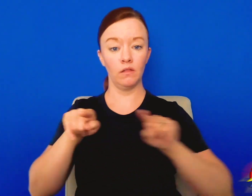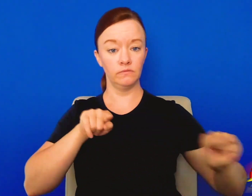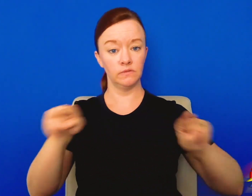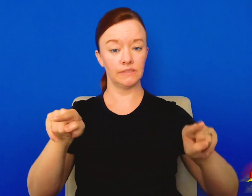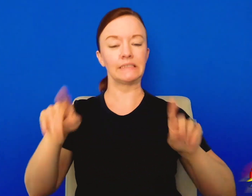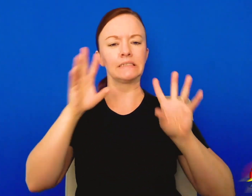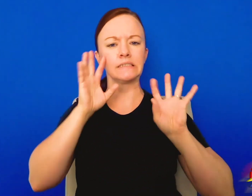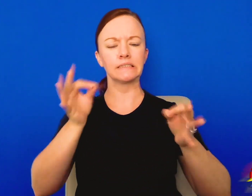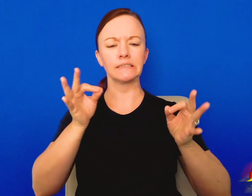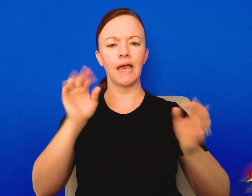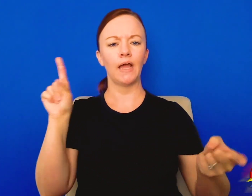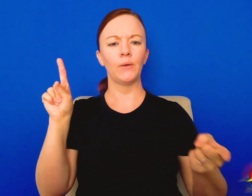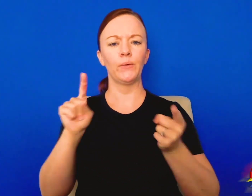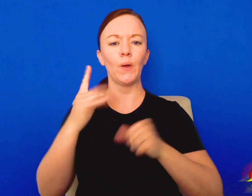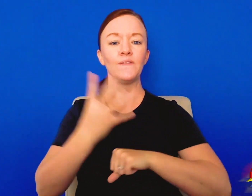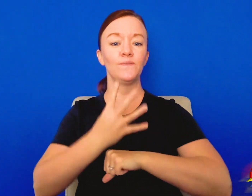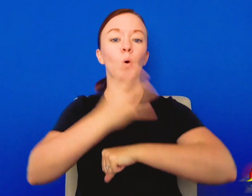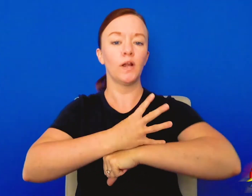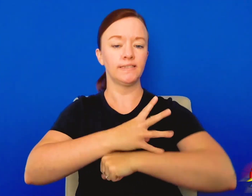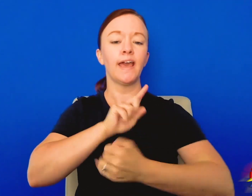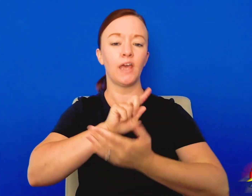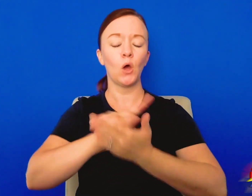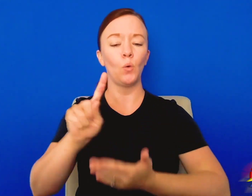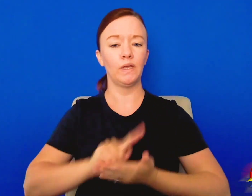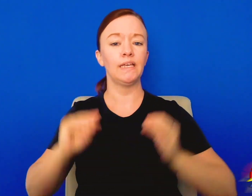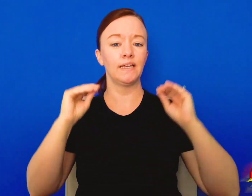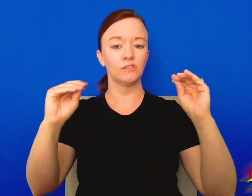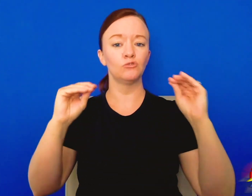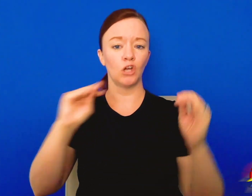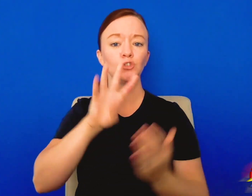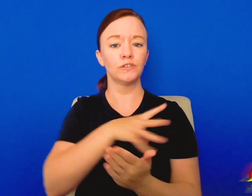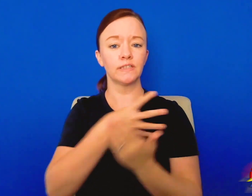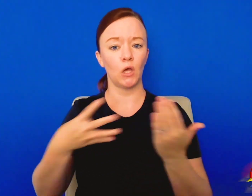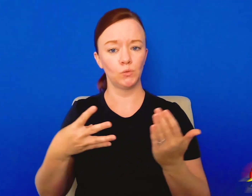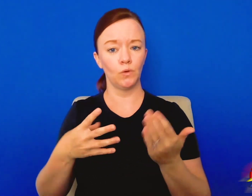A: BOTH OF OUR SCHOOLS WENT TO A 4 DAY INSTRUCTION SCHEDULE.